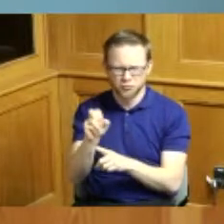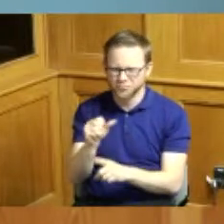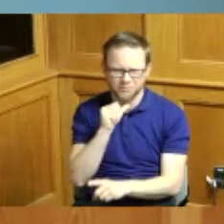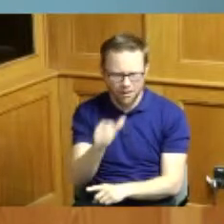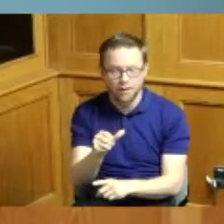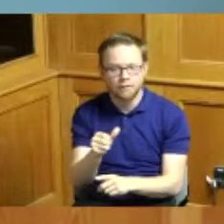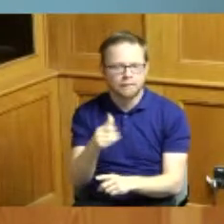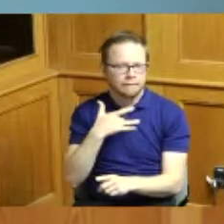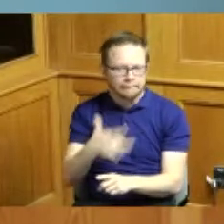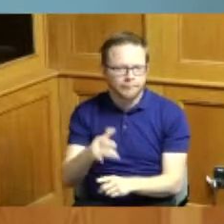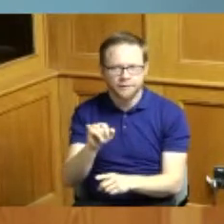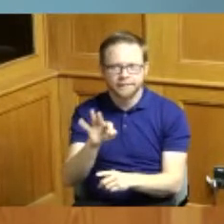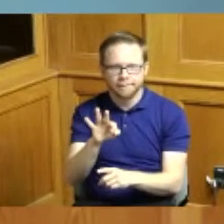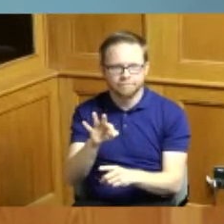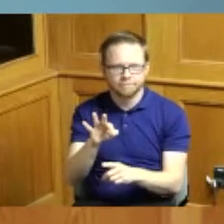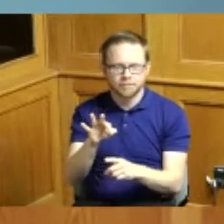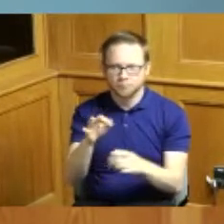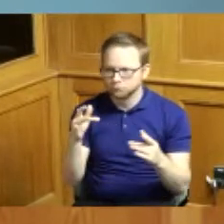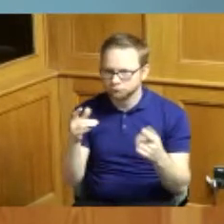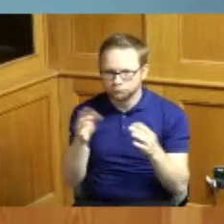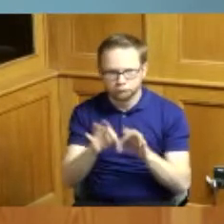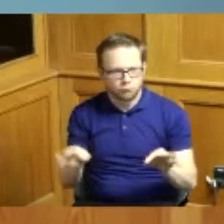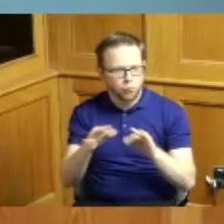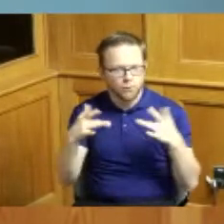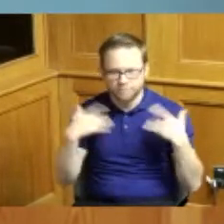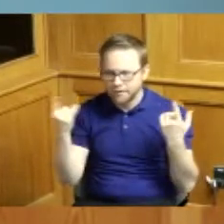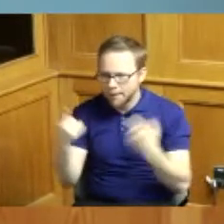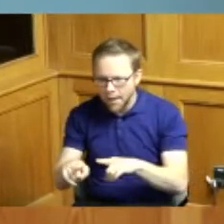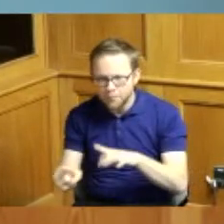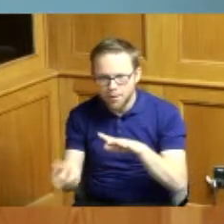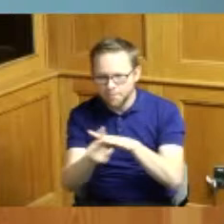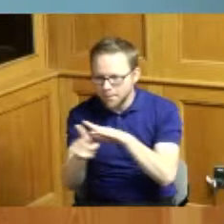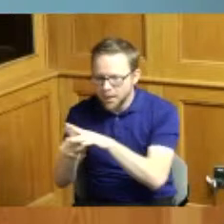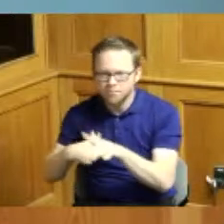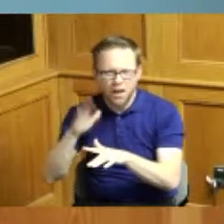but of course they're looking at the the level of violence in our country and how we can uh